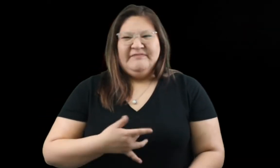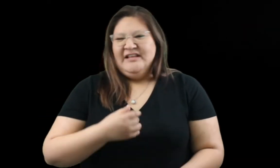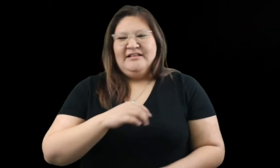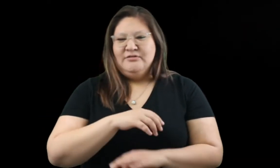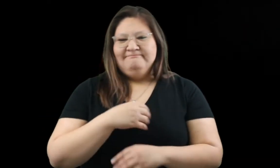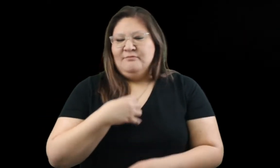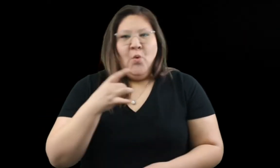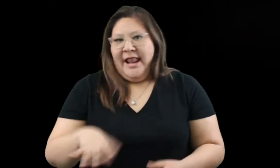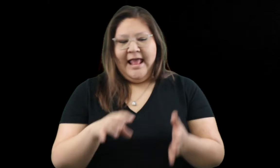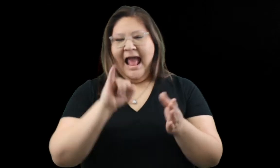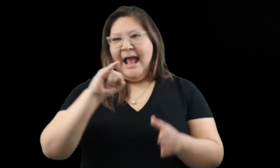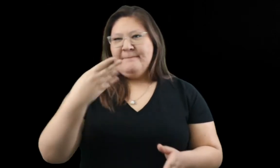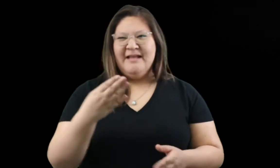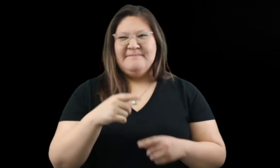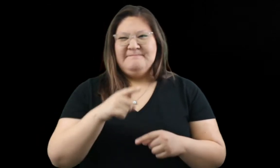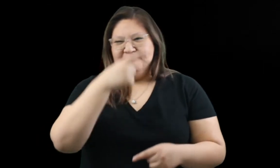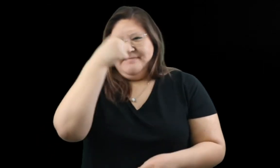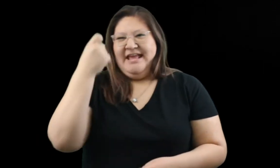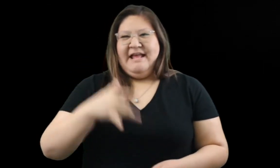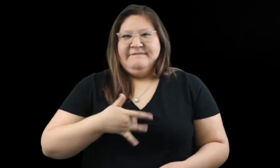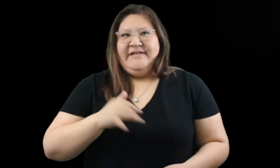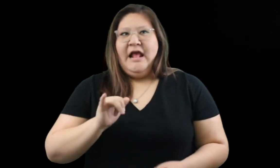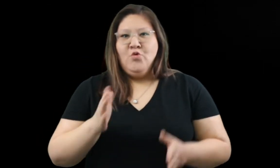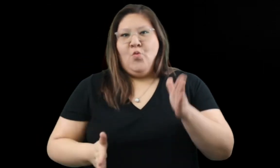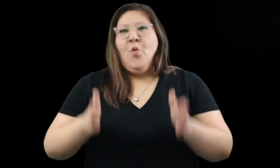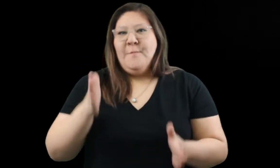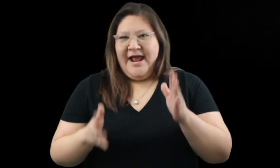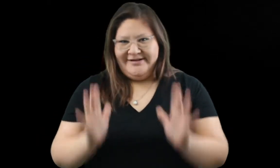I actually didn't like using the iPad . . . I felt like a robot.